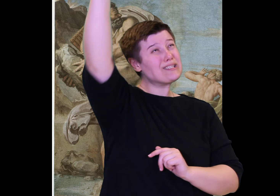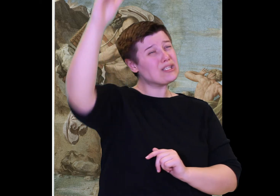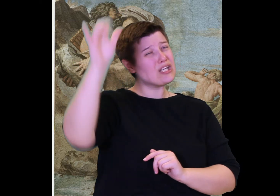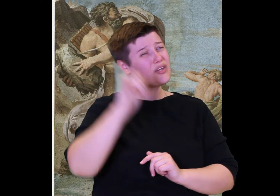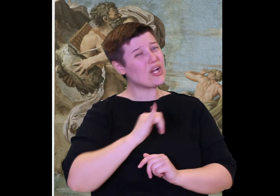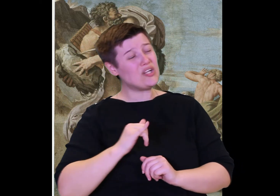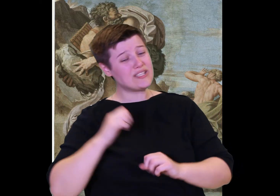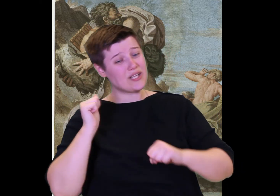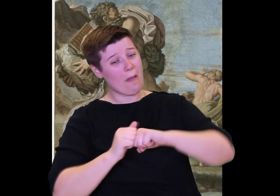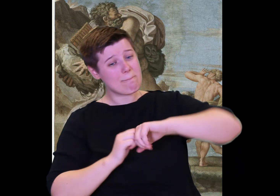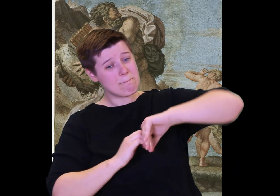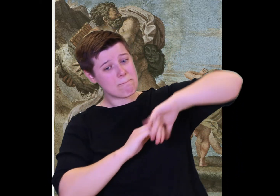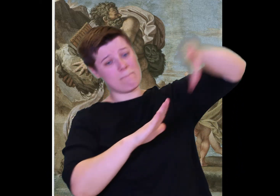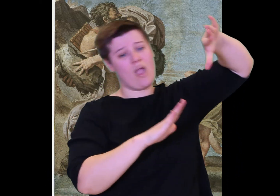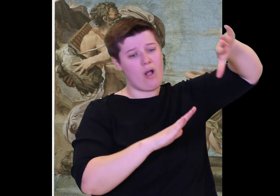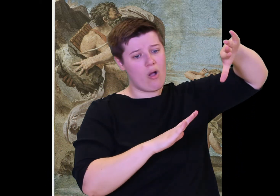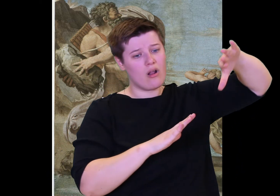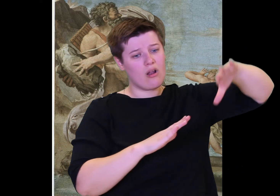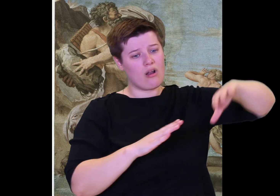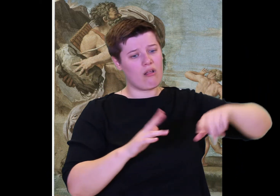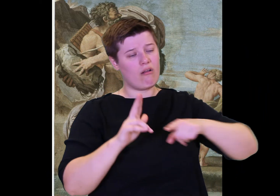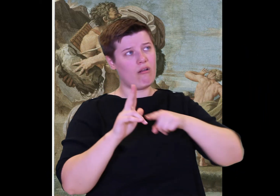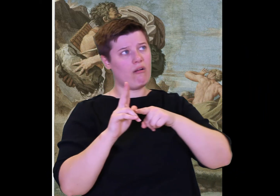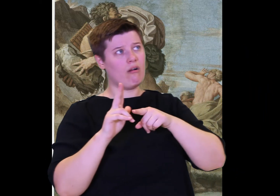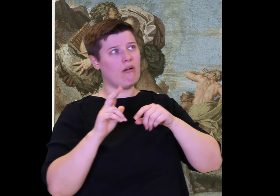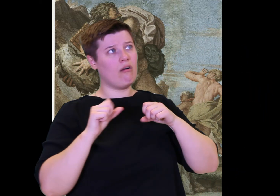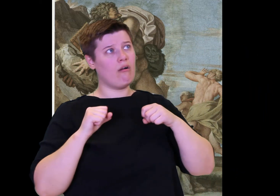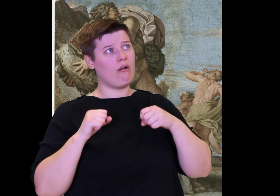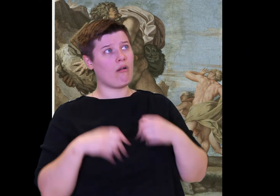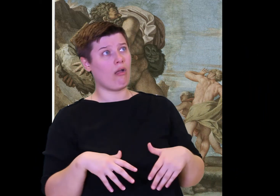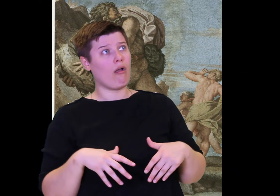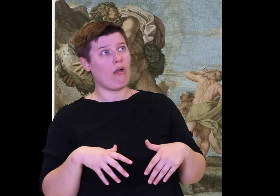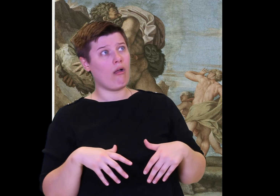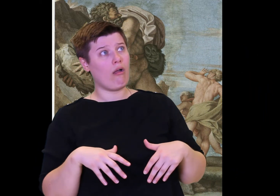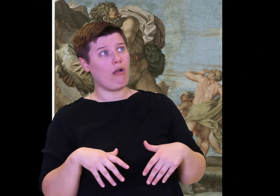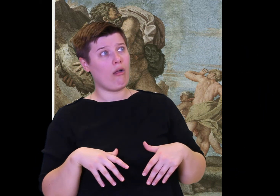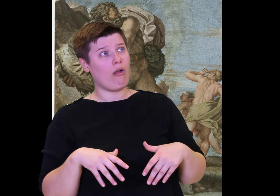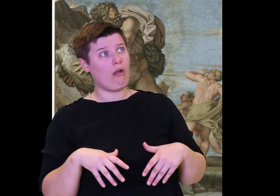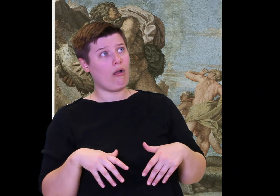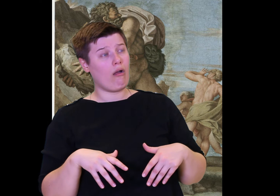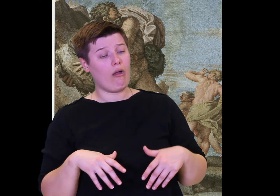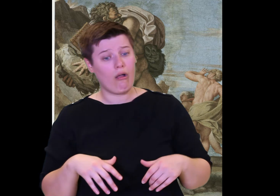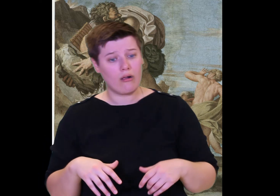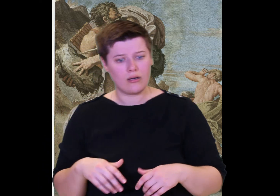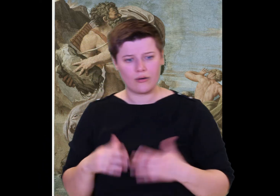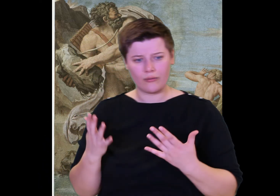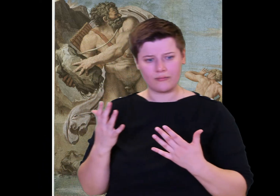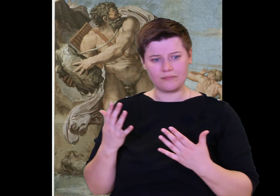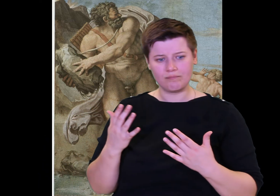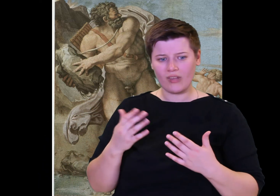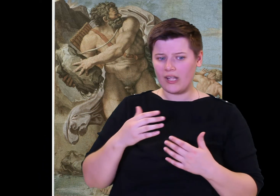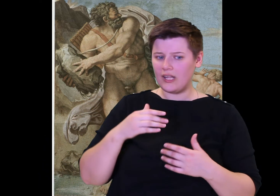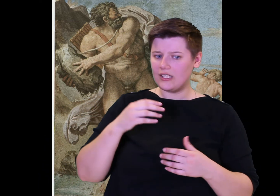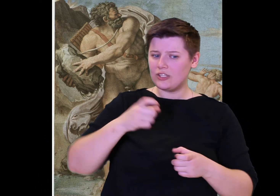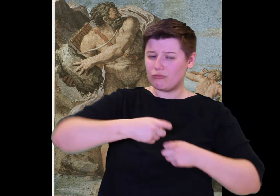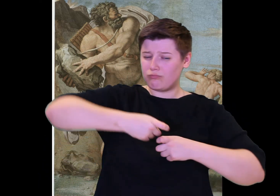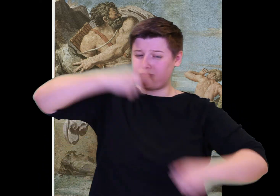She was the strapping child of Antiphates, king of the Laestrygonians.